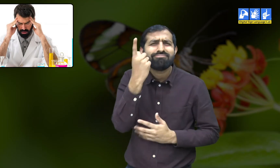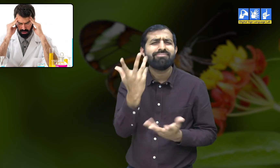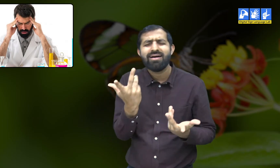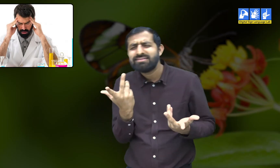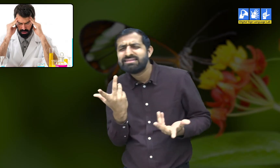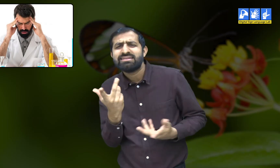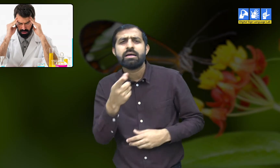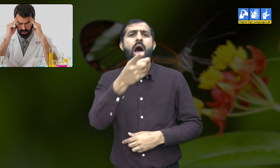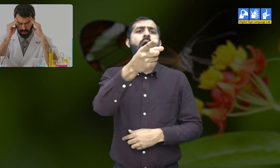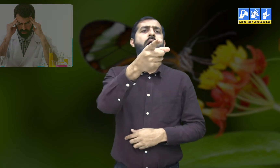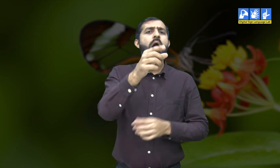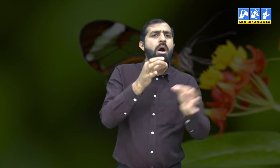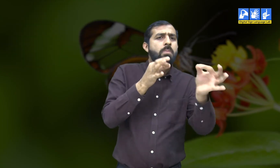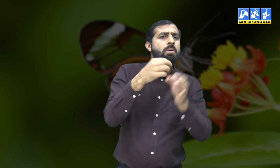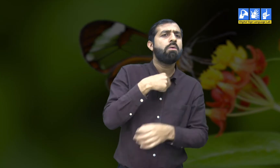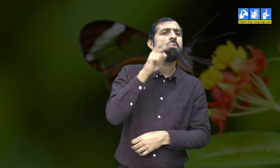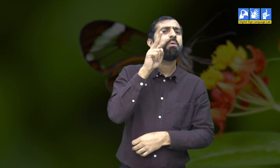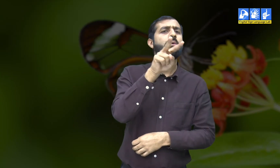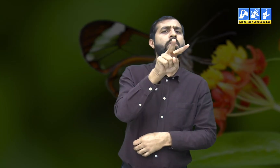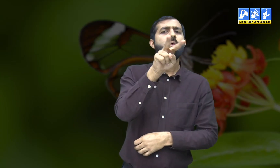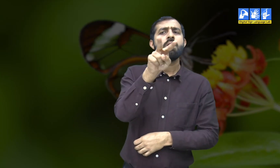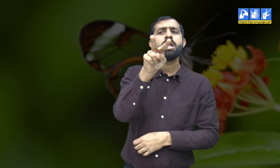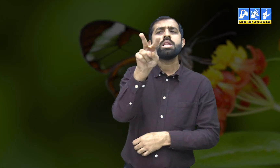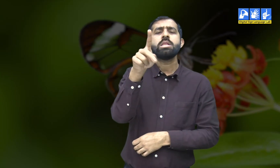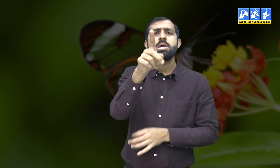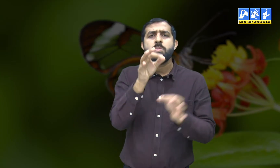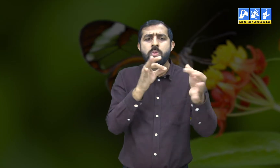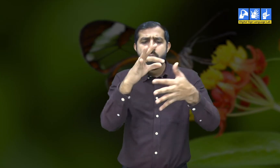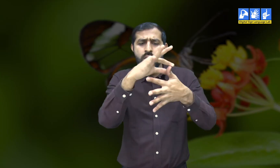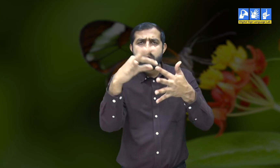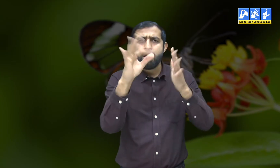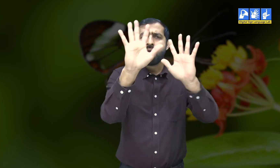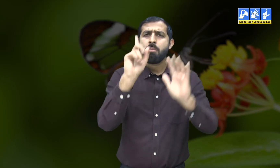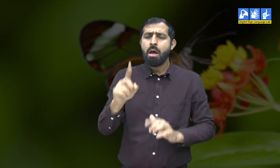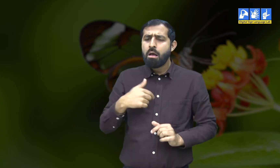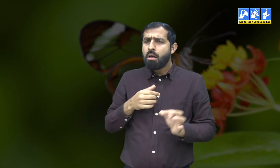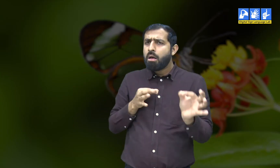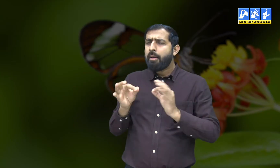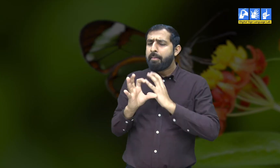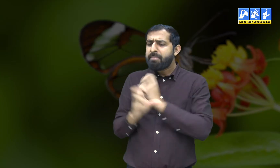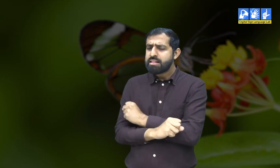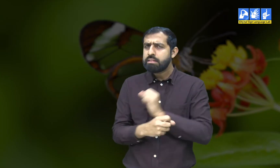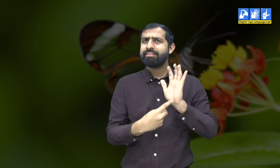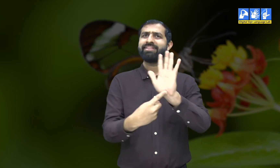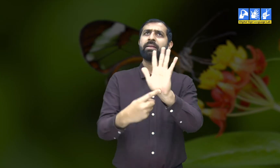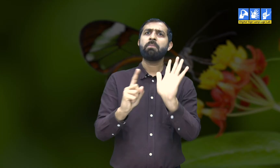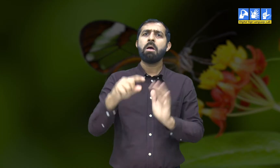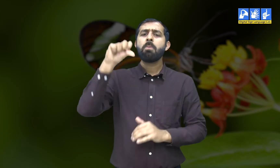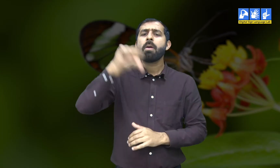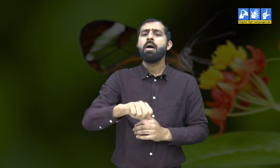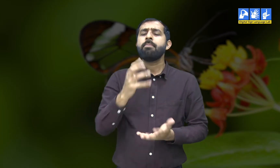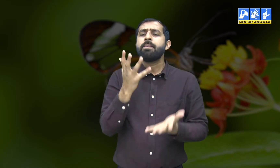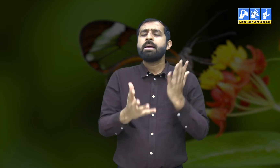Then he realized that to win he needed to do real experiments and not just make neat and clean models.